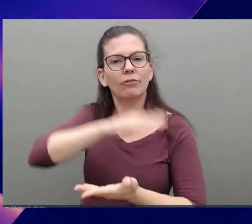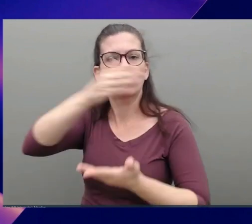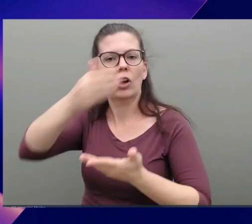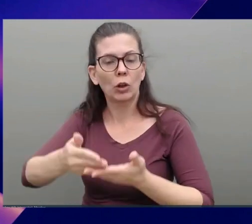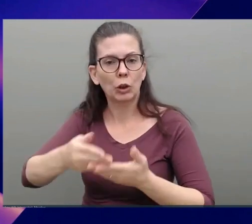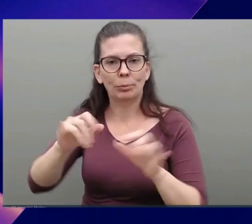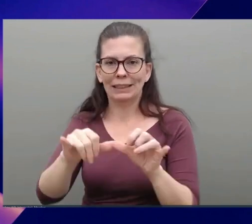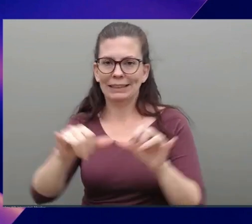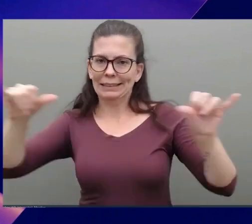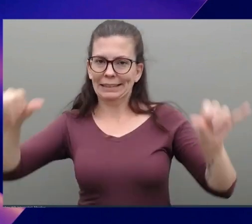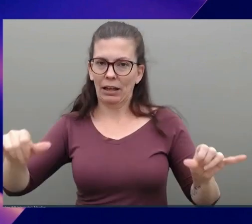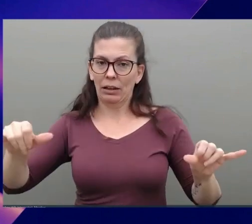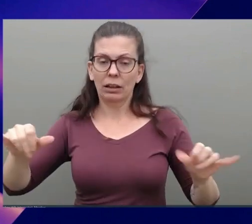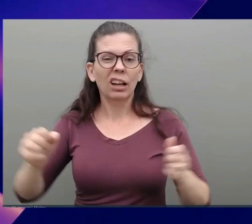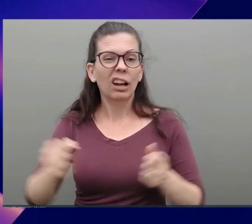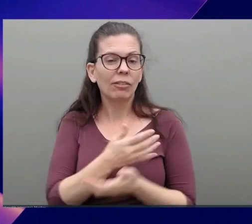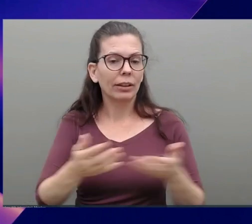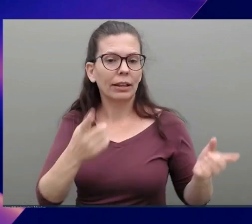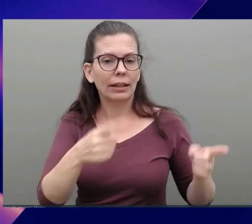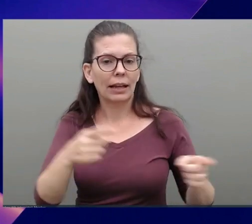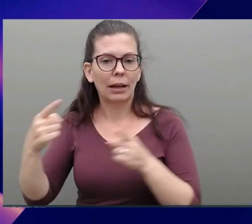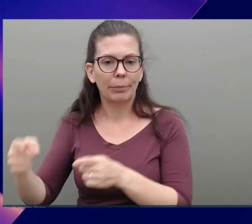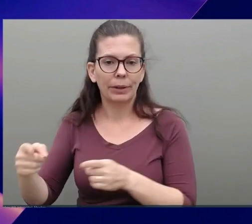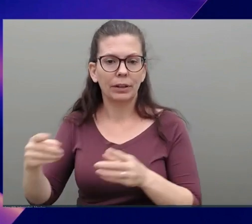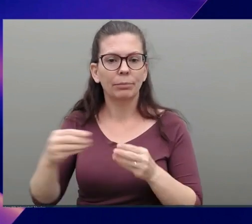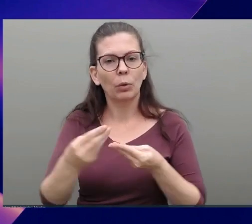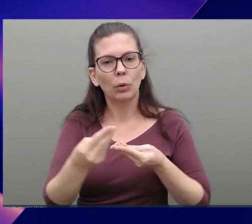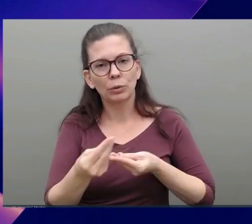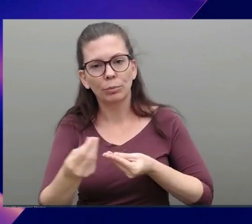everything happens at a much more cost-friendlier way.